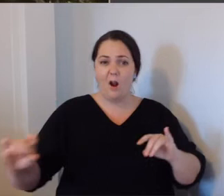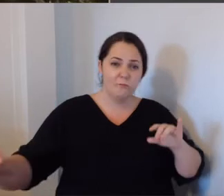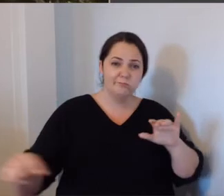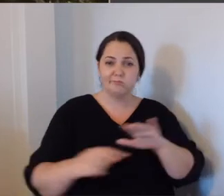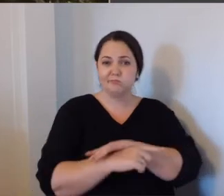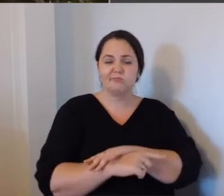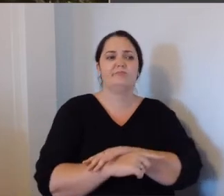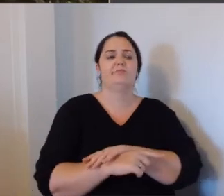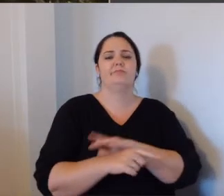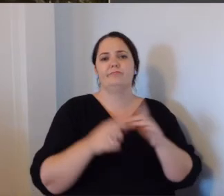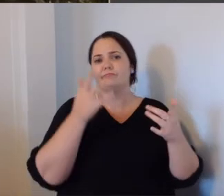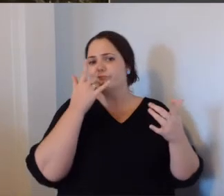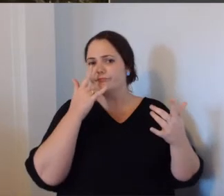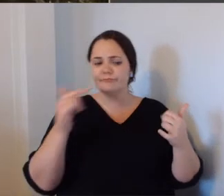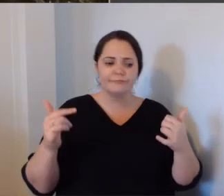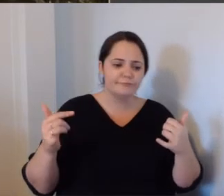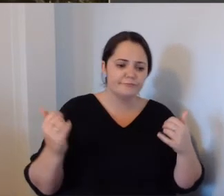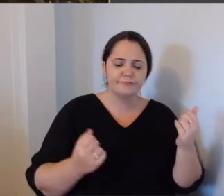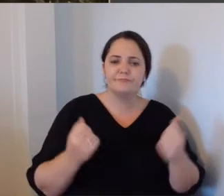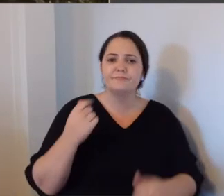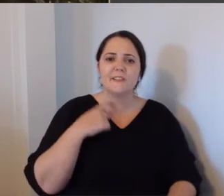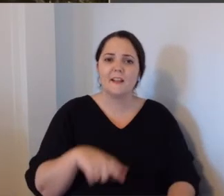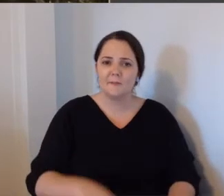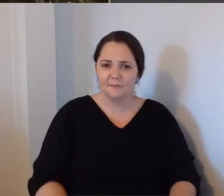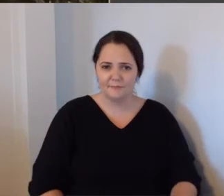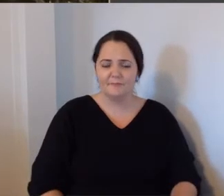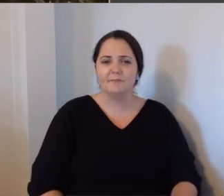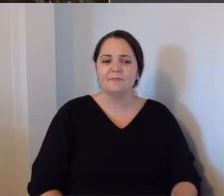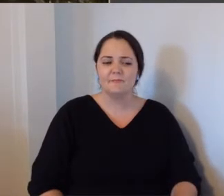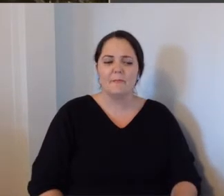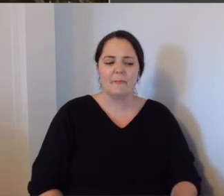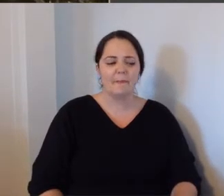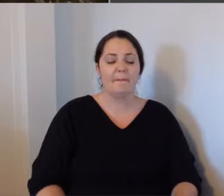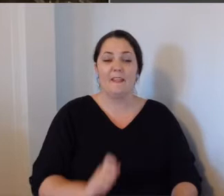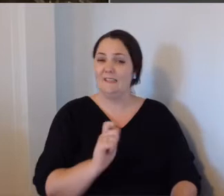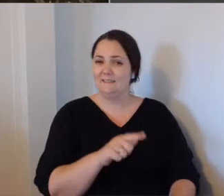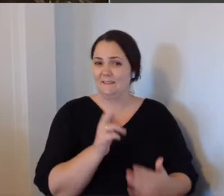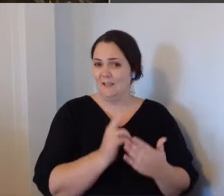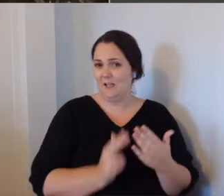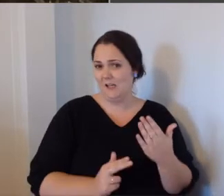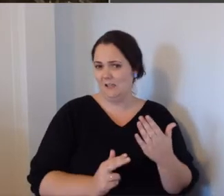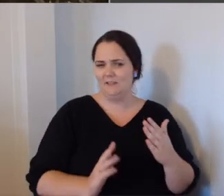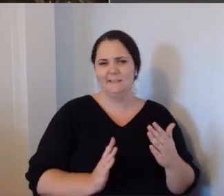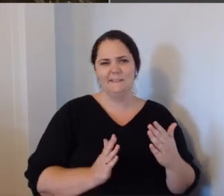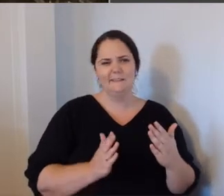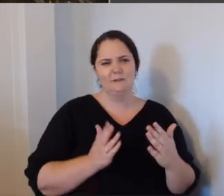It's quite a gruesome hunting scene and di Cosimo has deployed an unusual compositional device